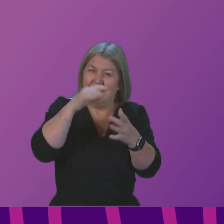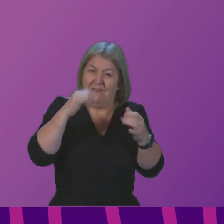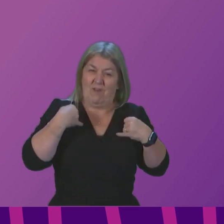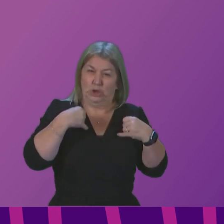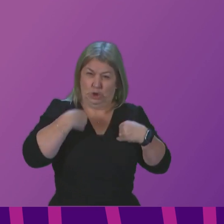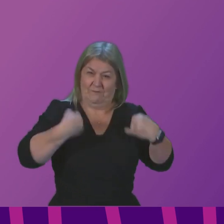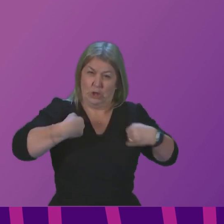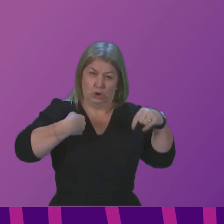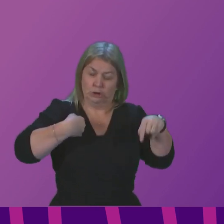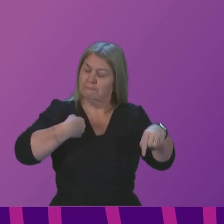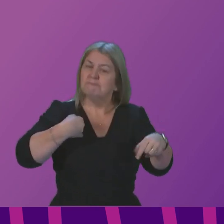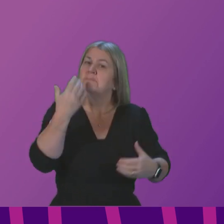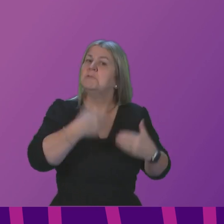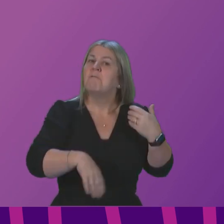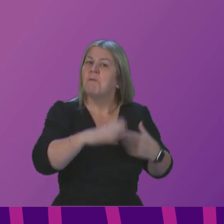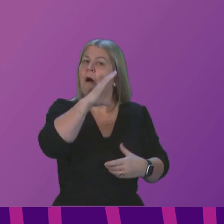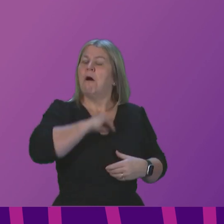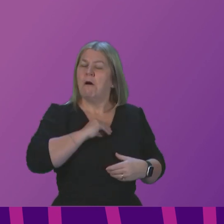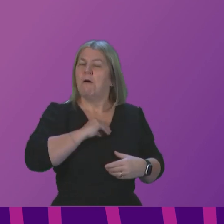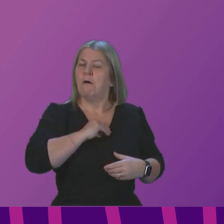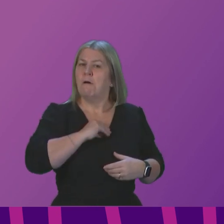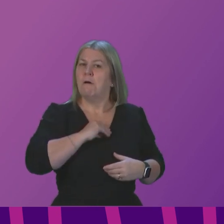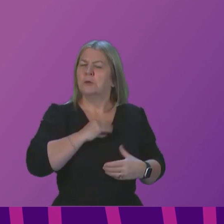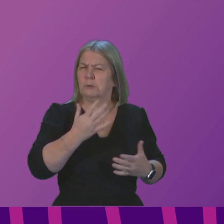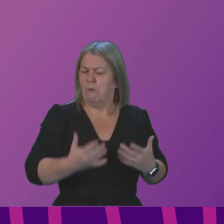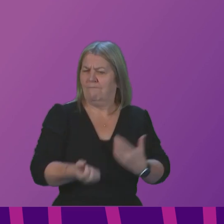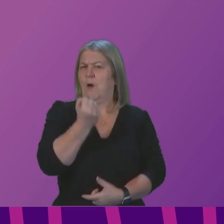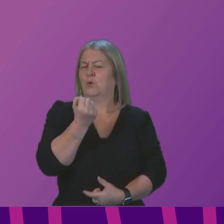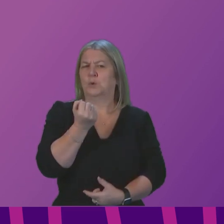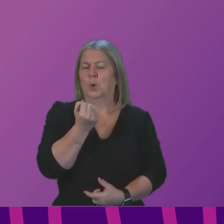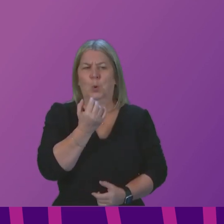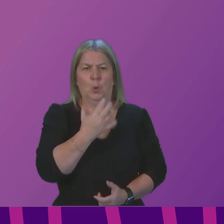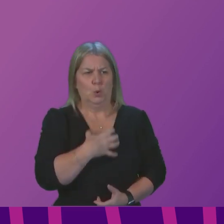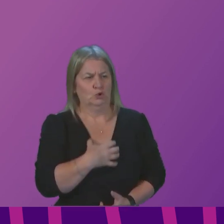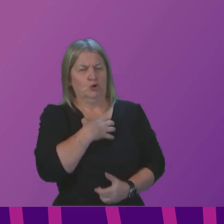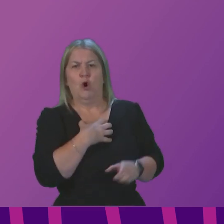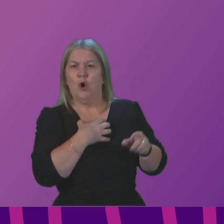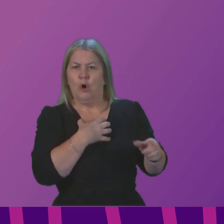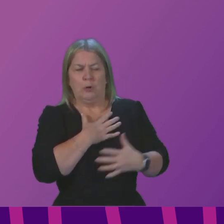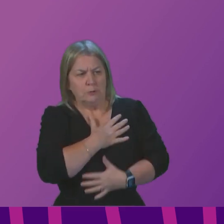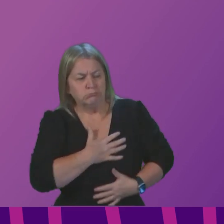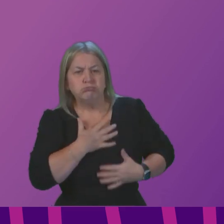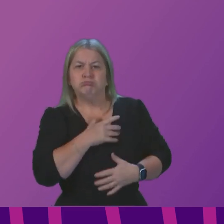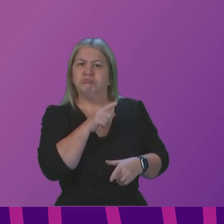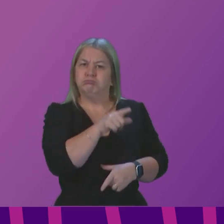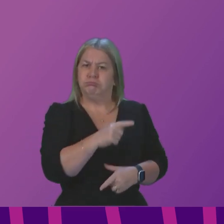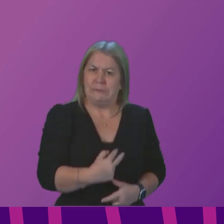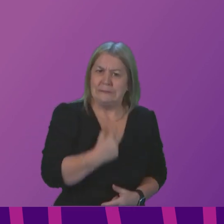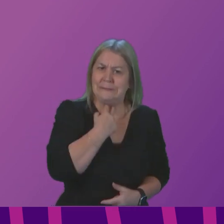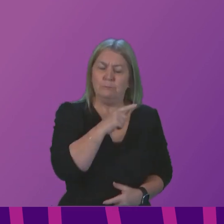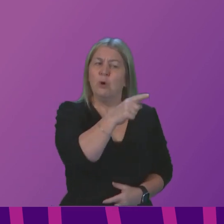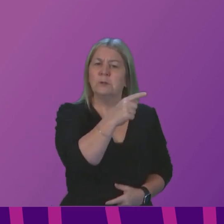his death. She has spoken courageously of her anger, shock, distress and disappointment.